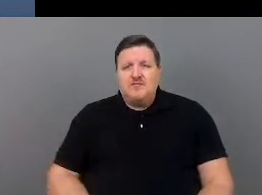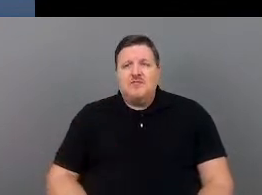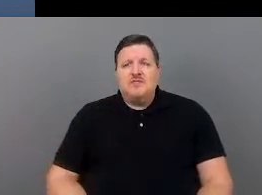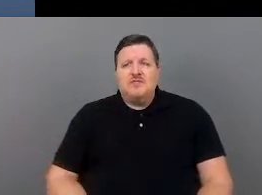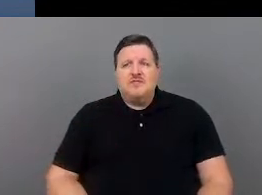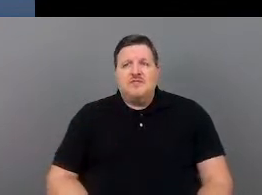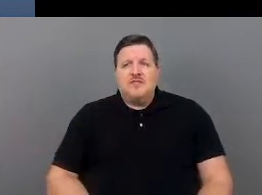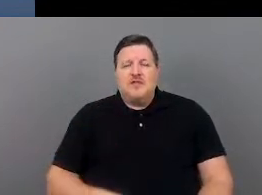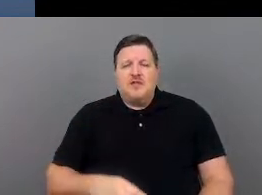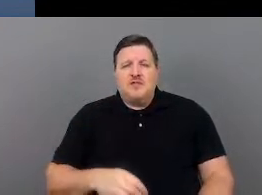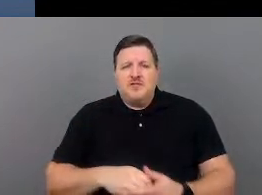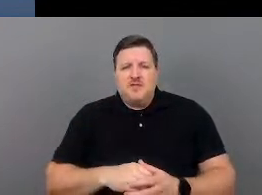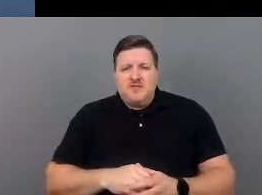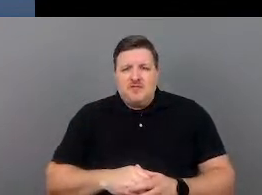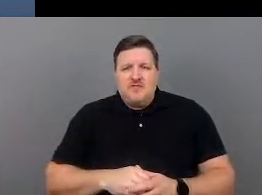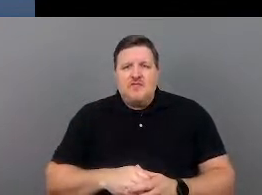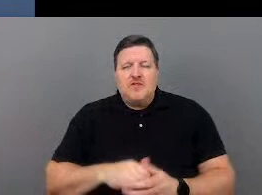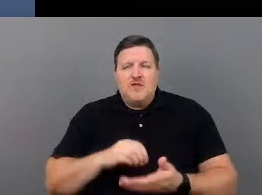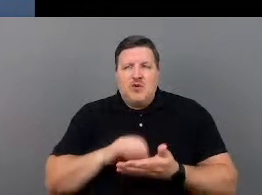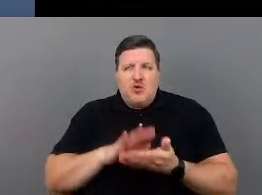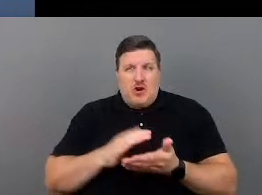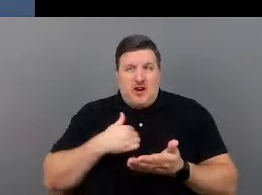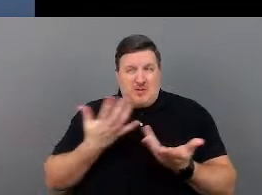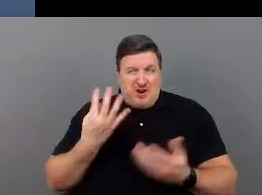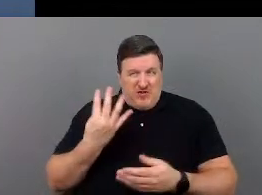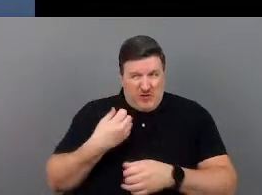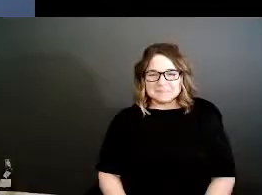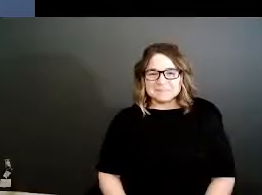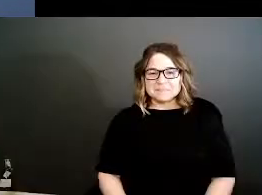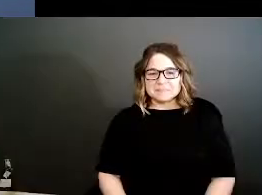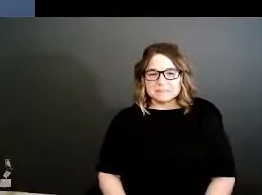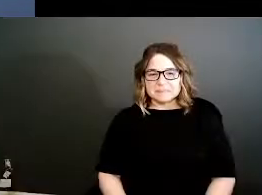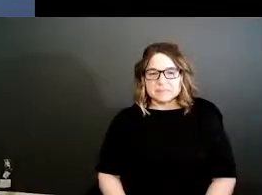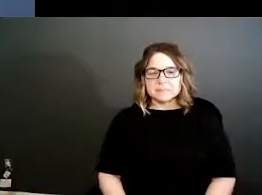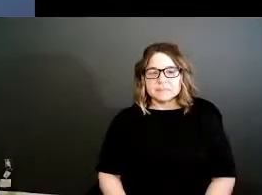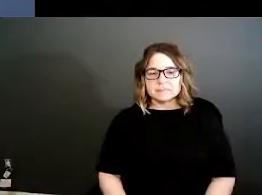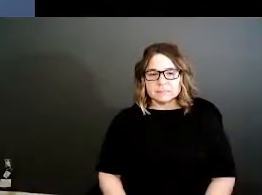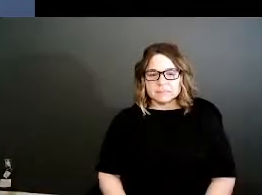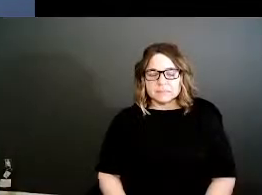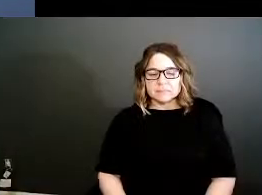DURING MY FIRST TERM. SPEAKER 77 IS CYNTHIA